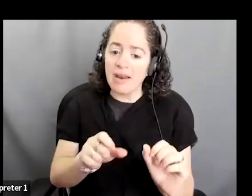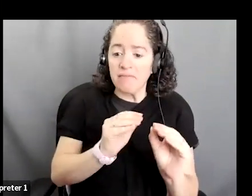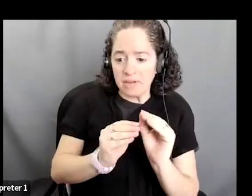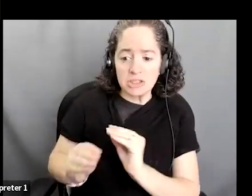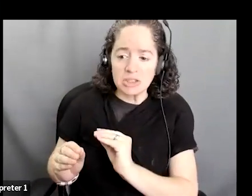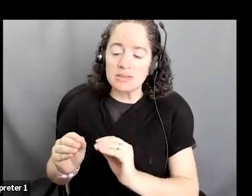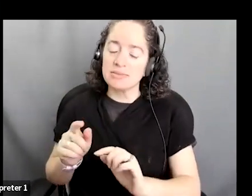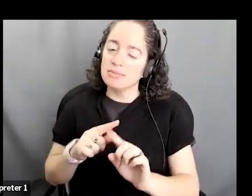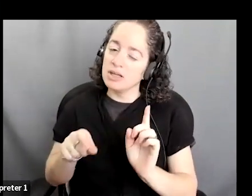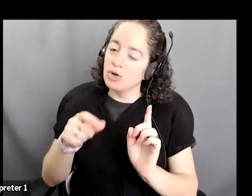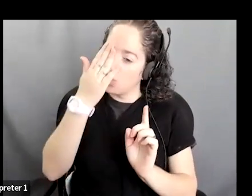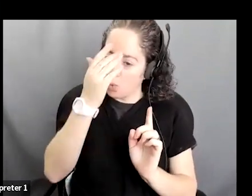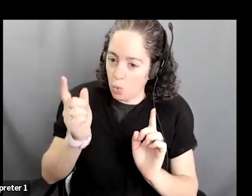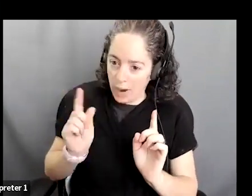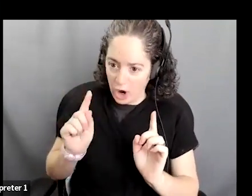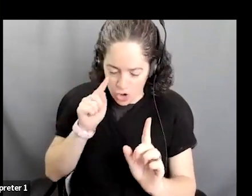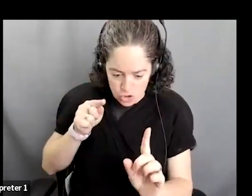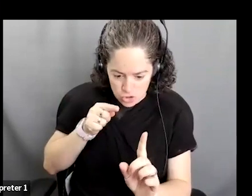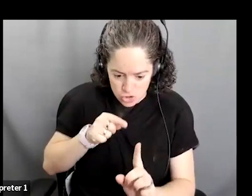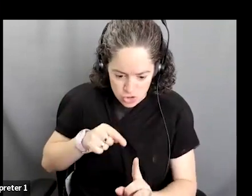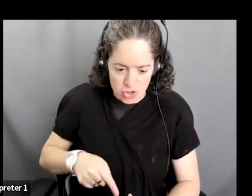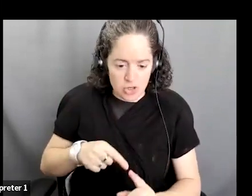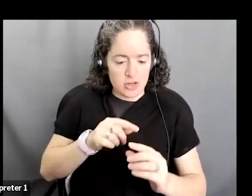for them or to change them and so probably what these form-building